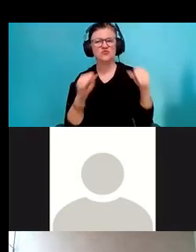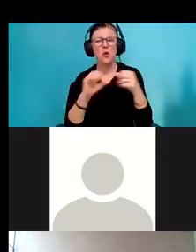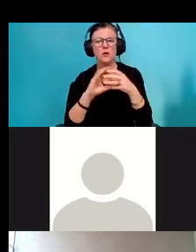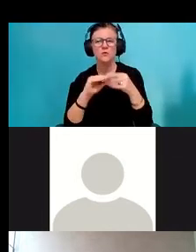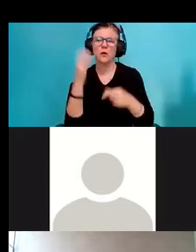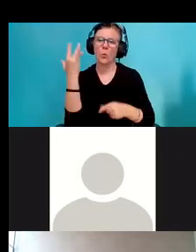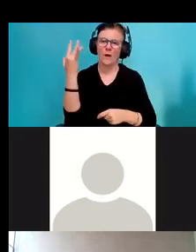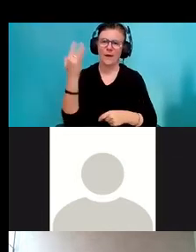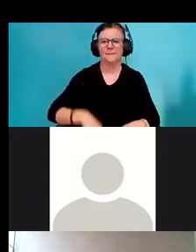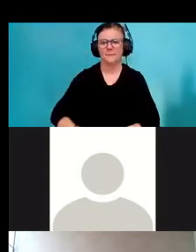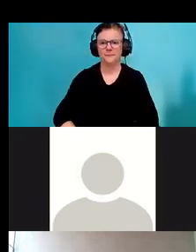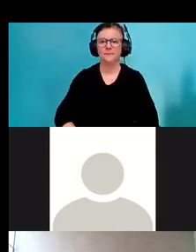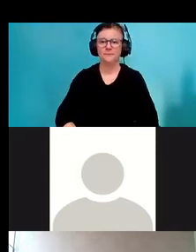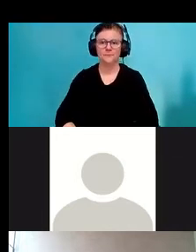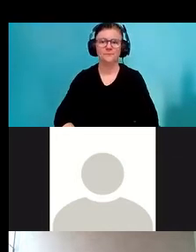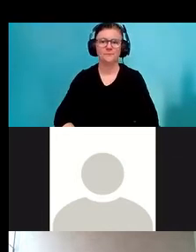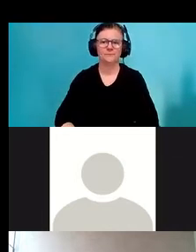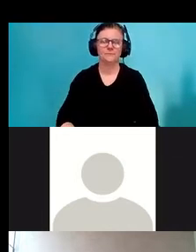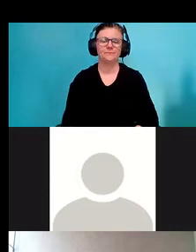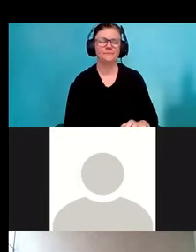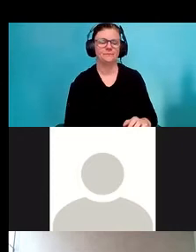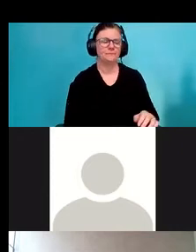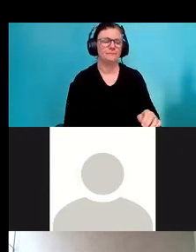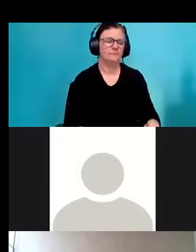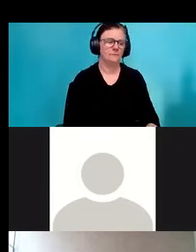So feel free to drop your ideas in the chat there.